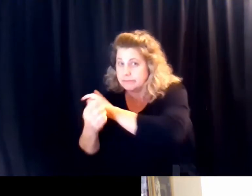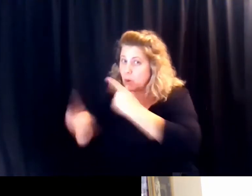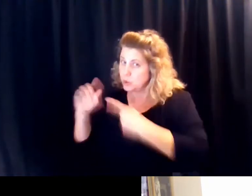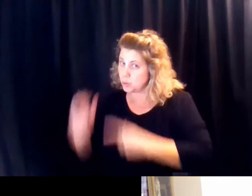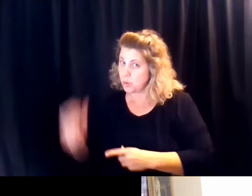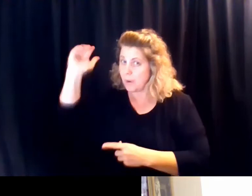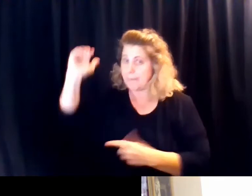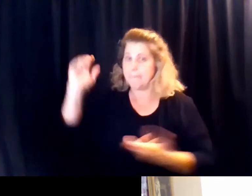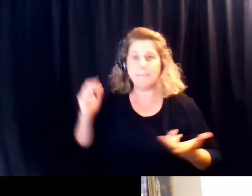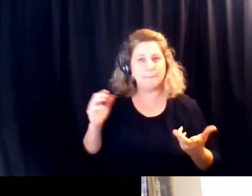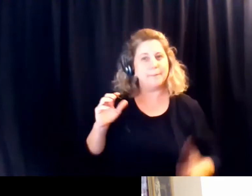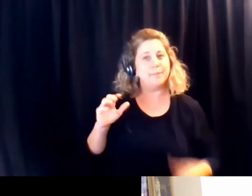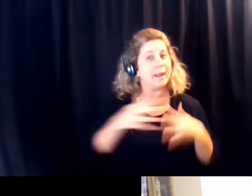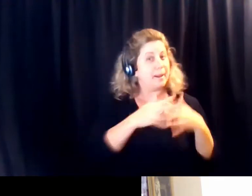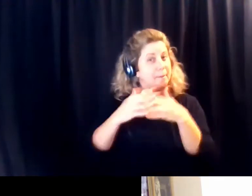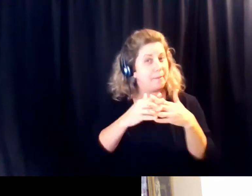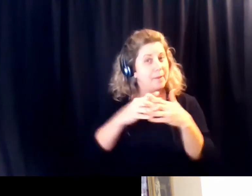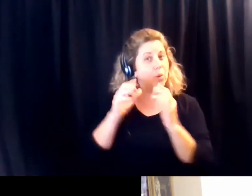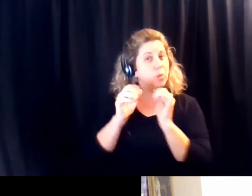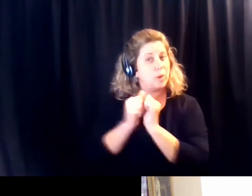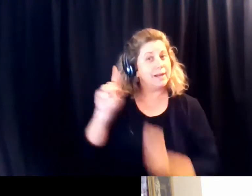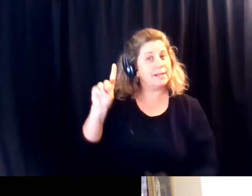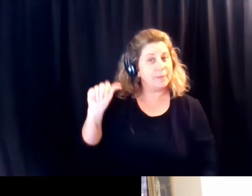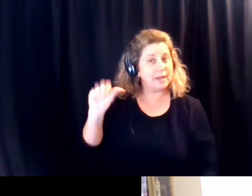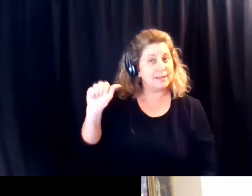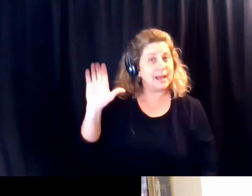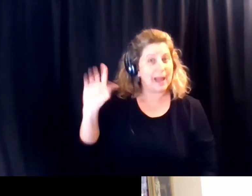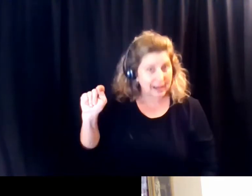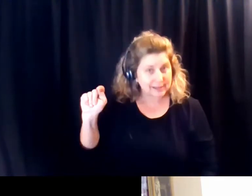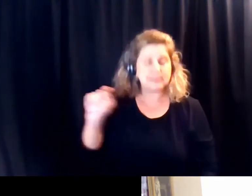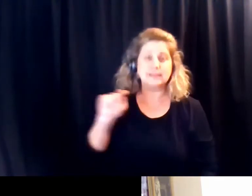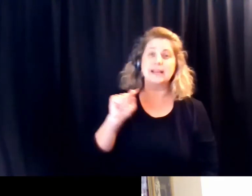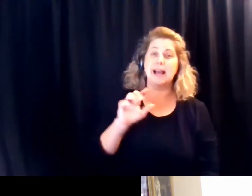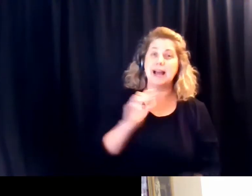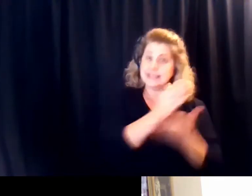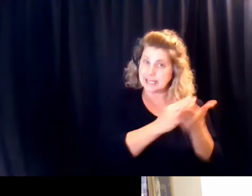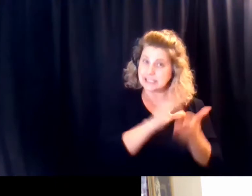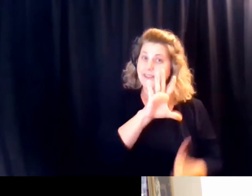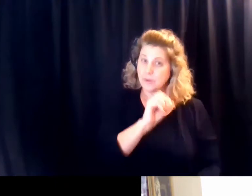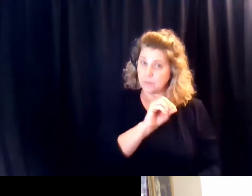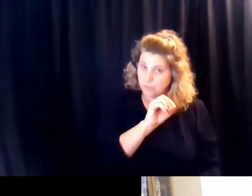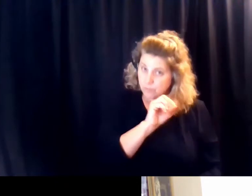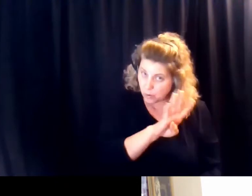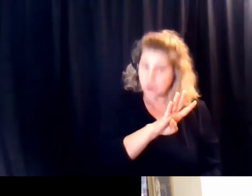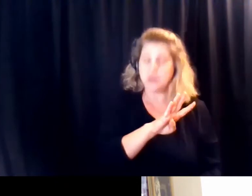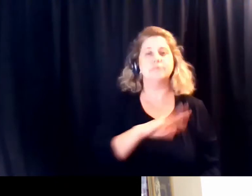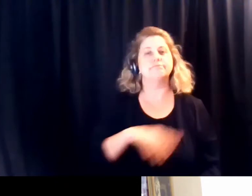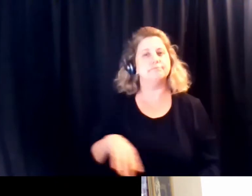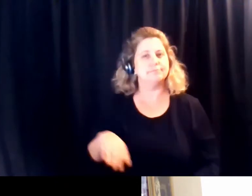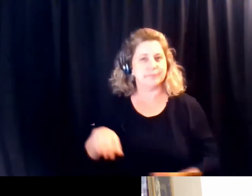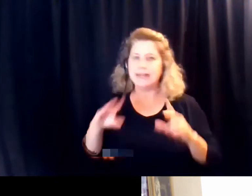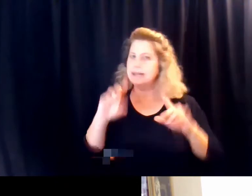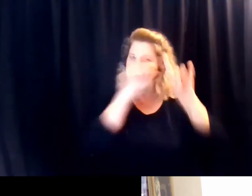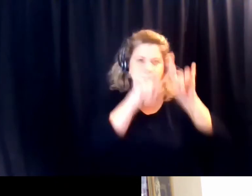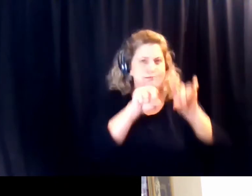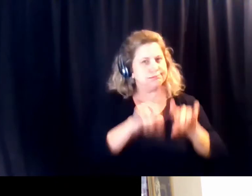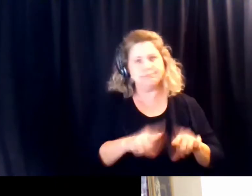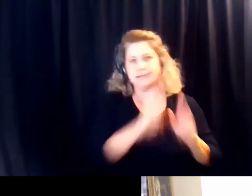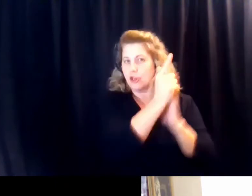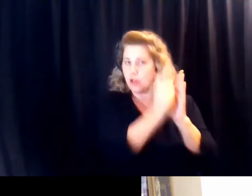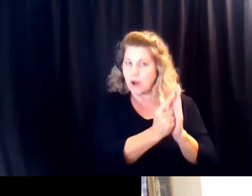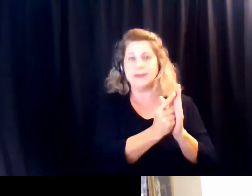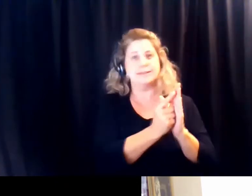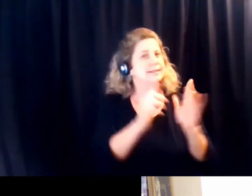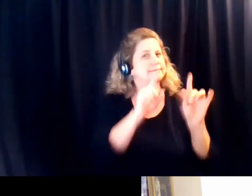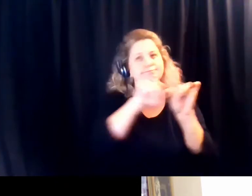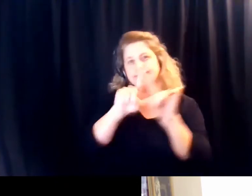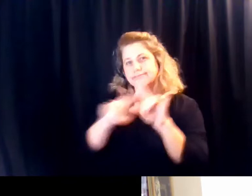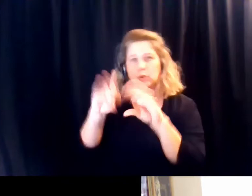Judith Heumann: Is our disabled kids just a natural part of what's going on when we look at Sesame Street and other programs on TV, whatever they may be